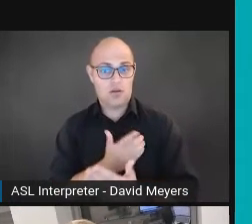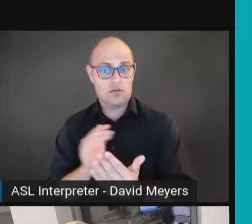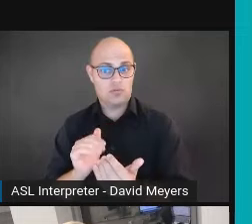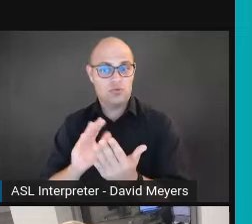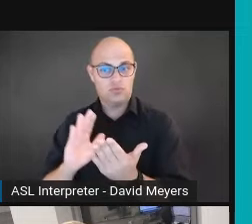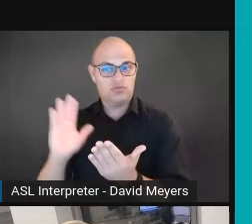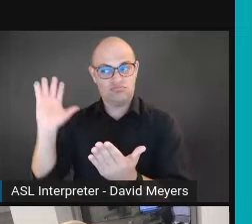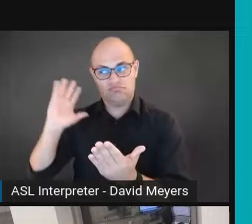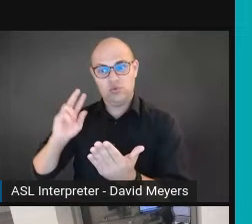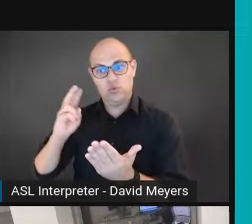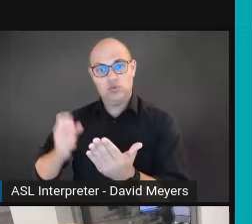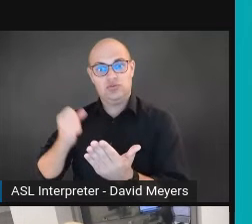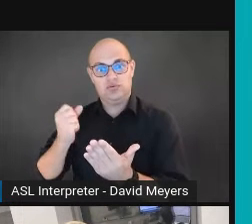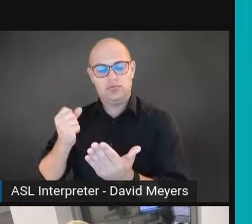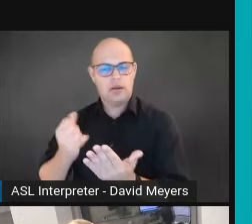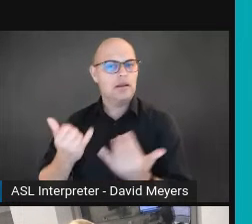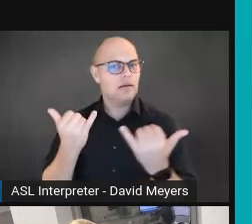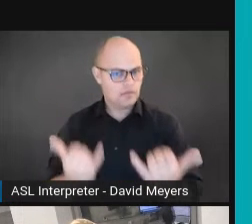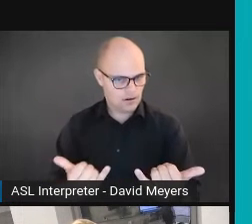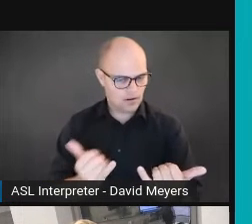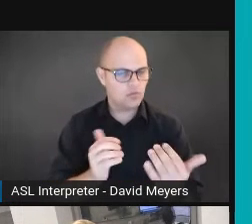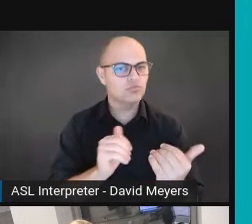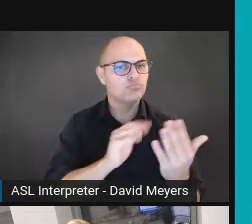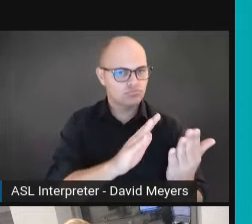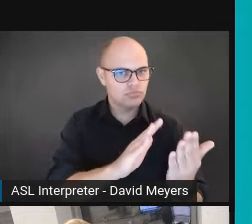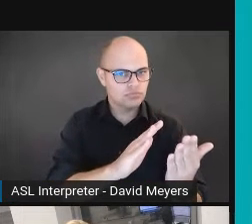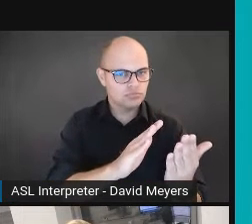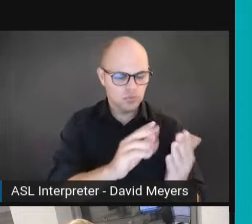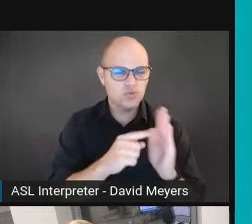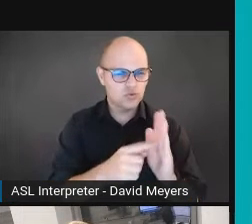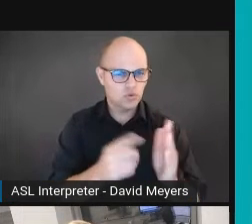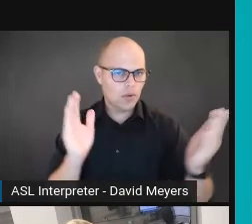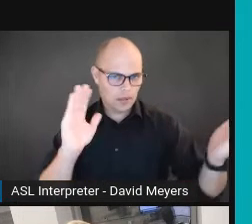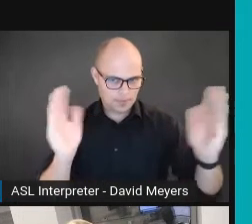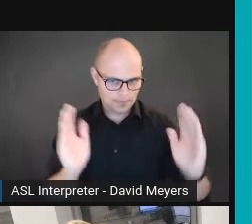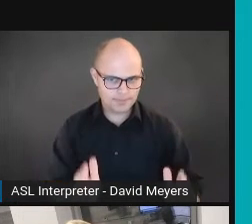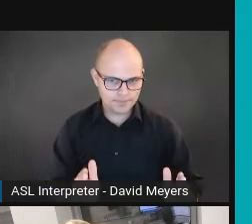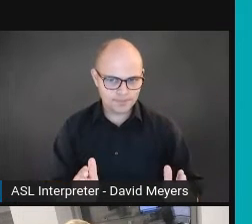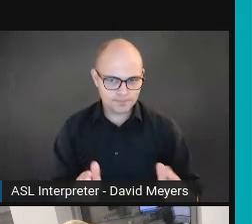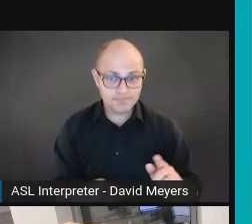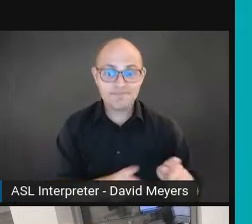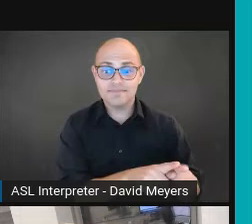and our current website accessibility practices. I will also demonstrate some solutions that have been a point